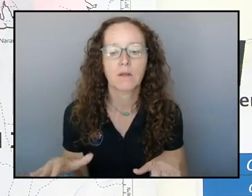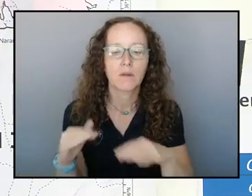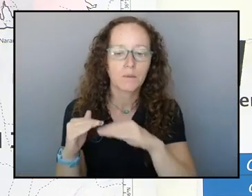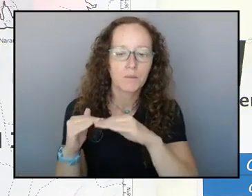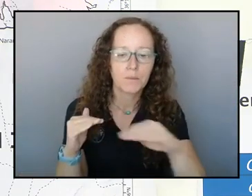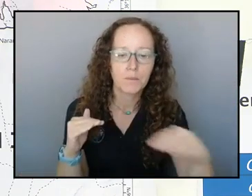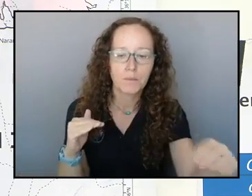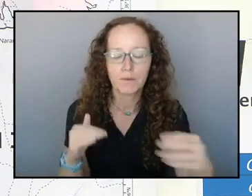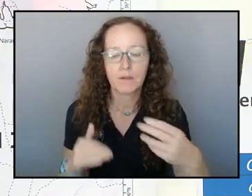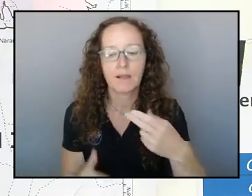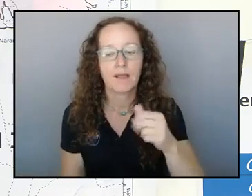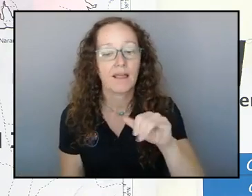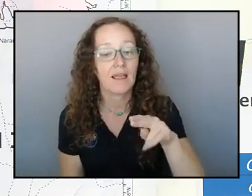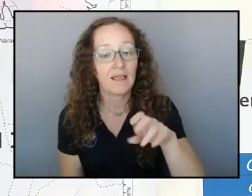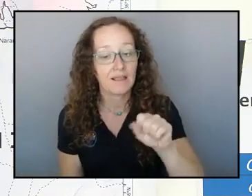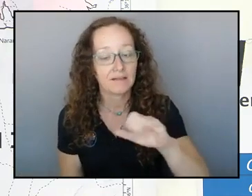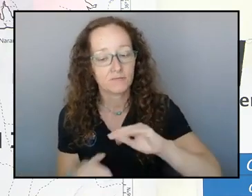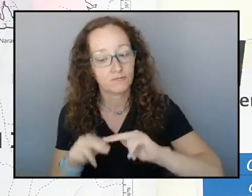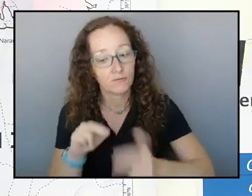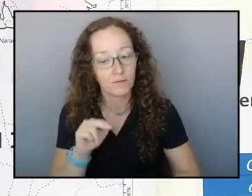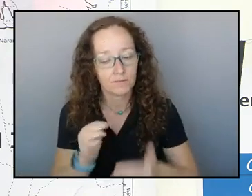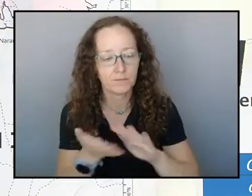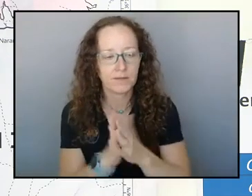and a reduction in winds as well. So I'm going to leave you